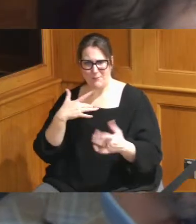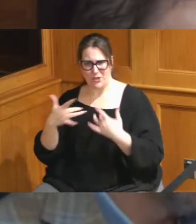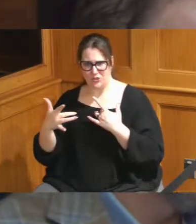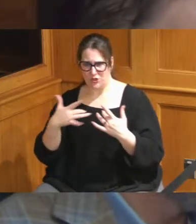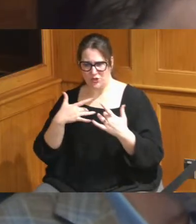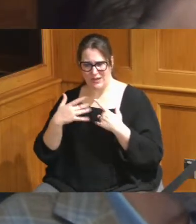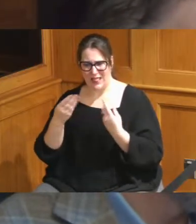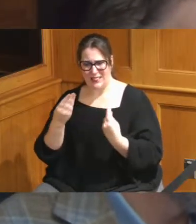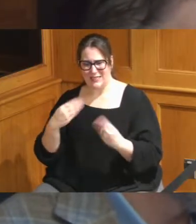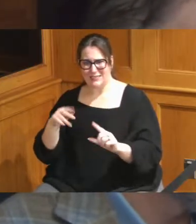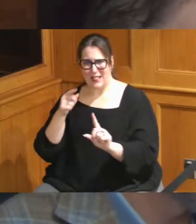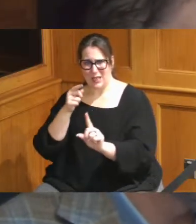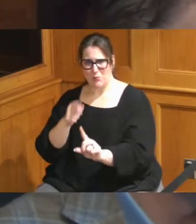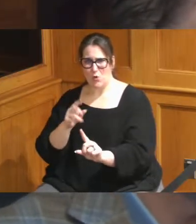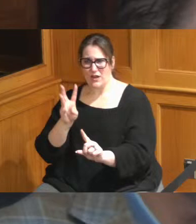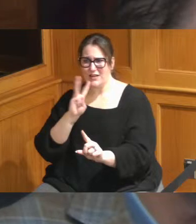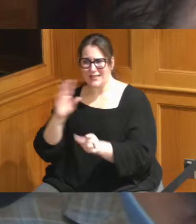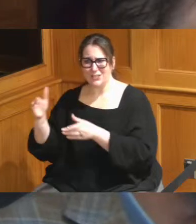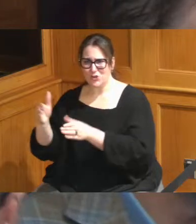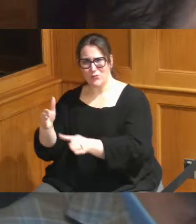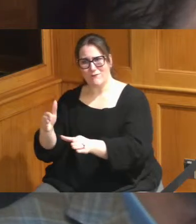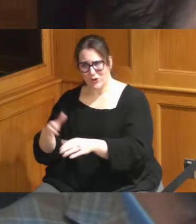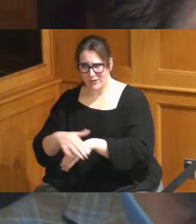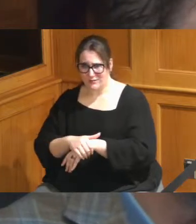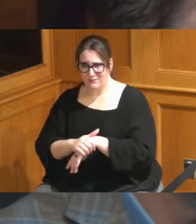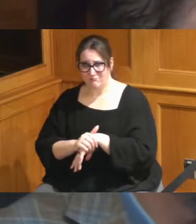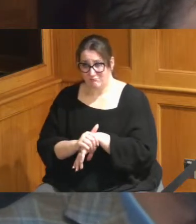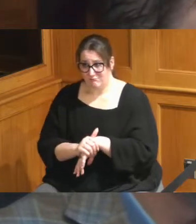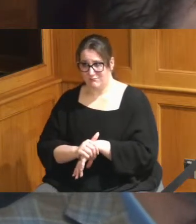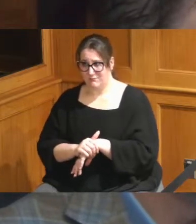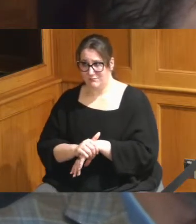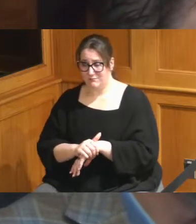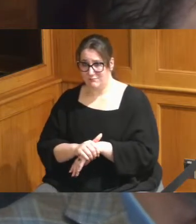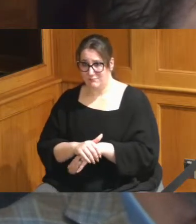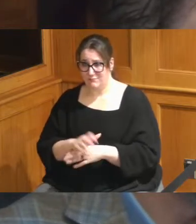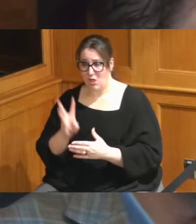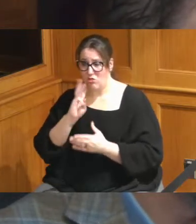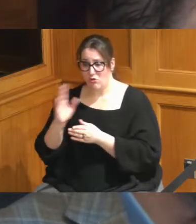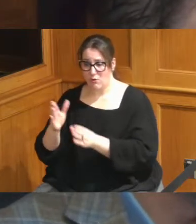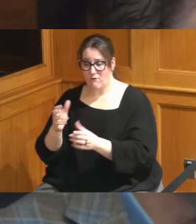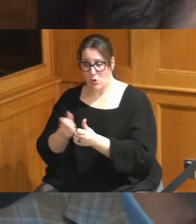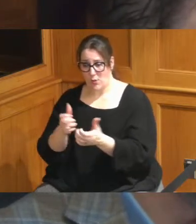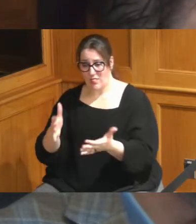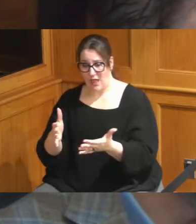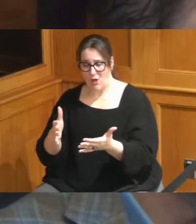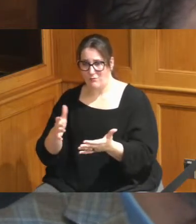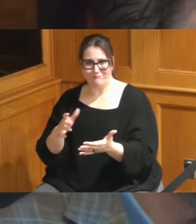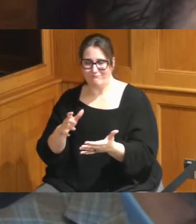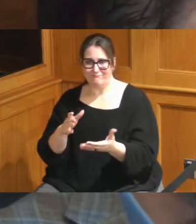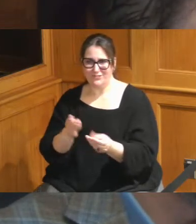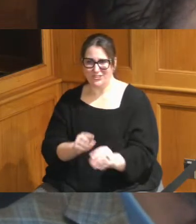banks is the river. Otherwise, it's just another piece of land anywhere in the county. What makes